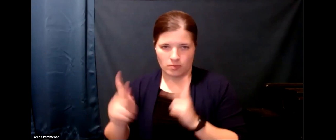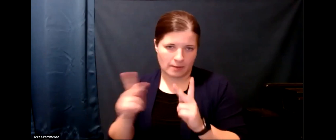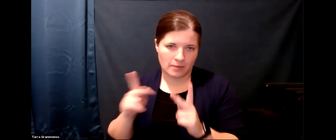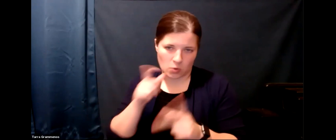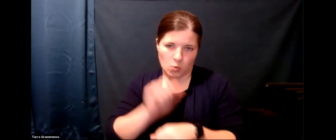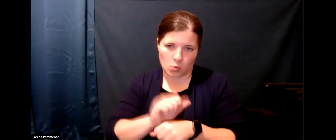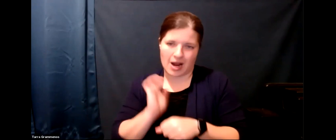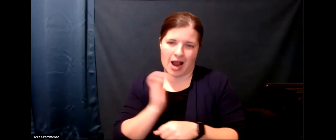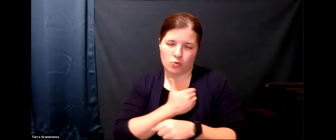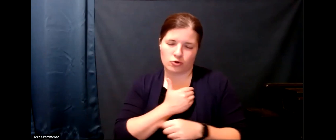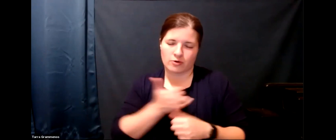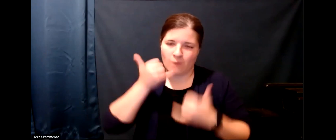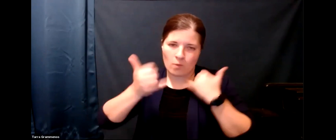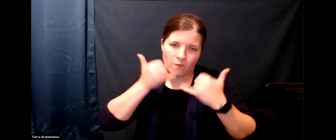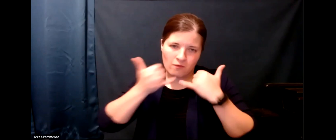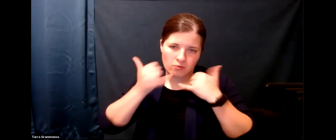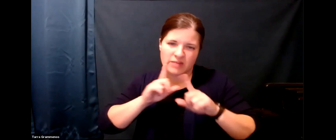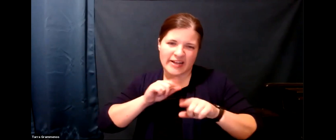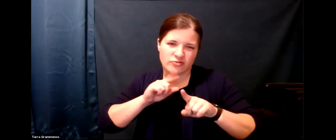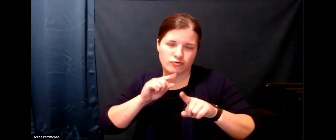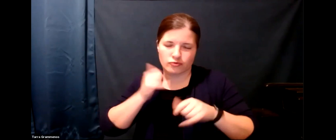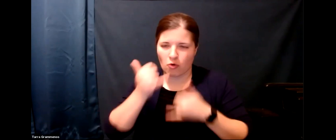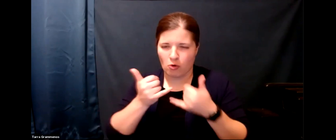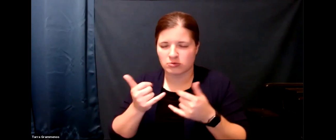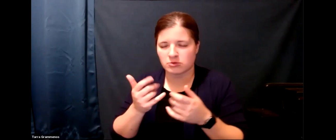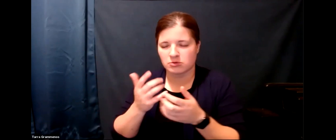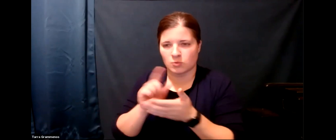phone bank for us in the weeks before each election.